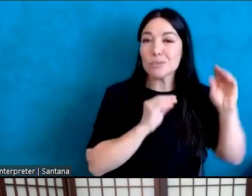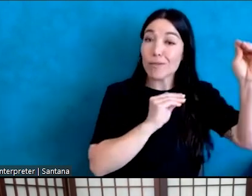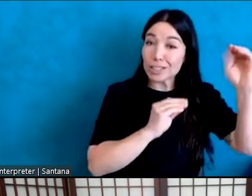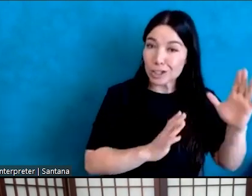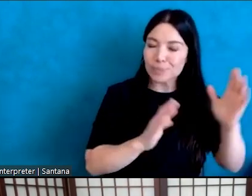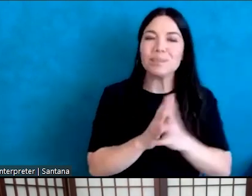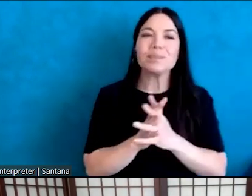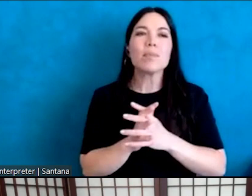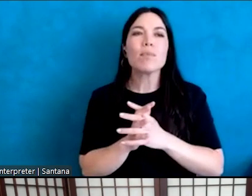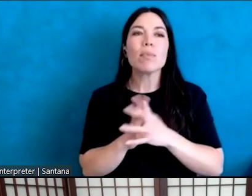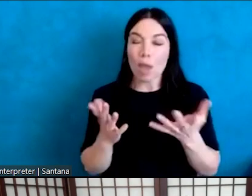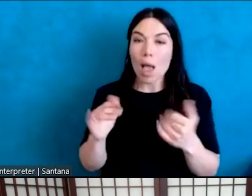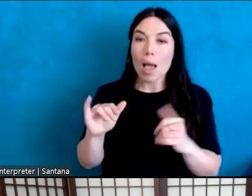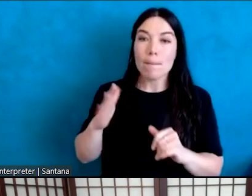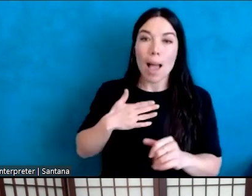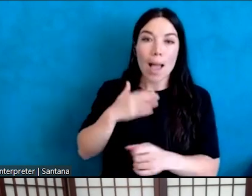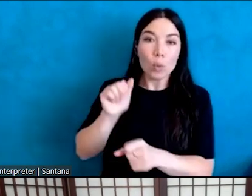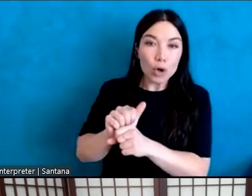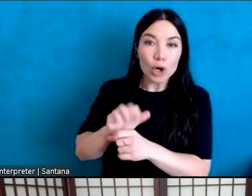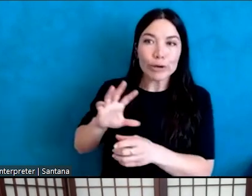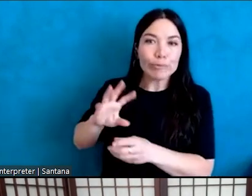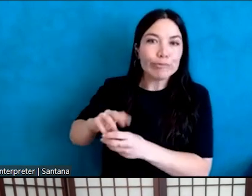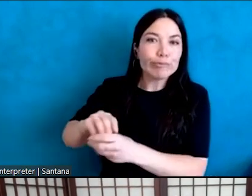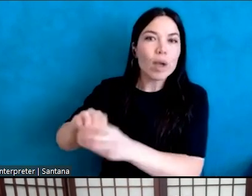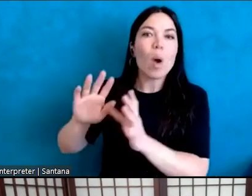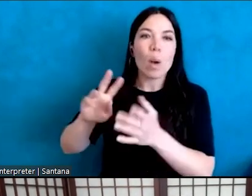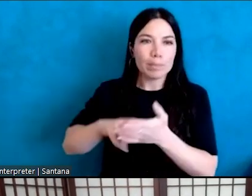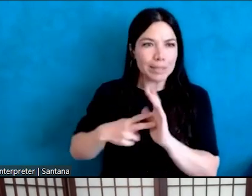led me to start critiquing the field of linguistics itself.